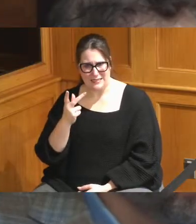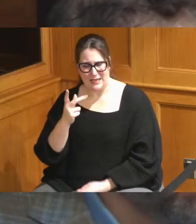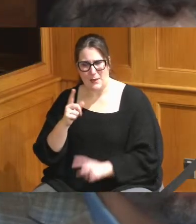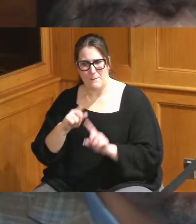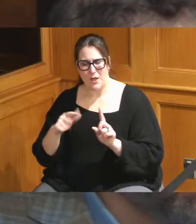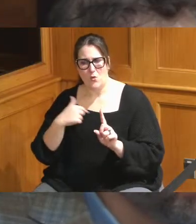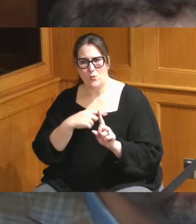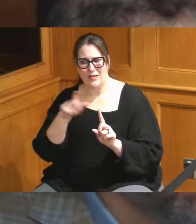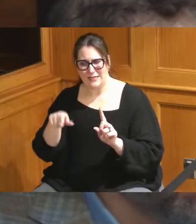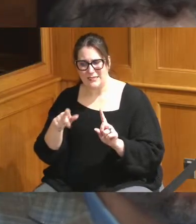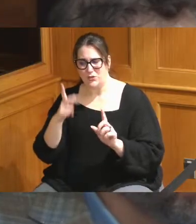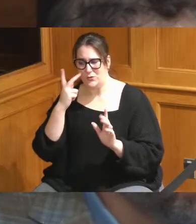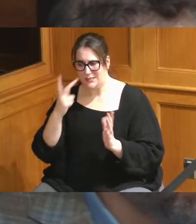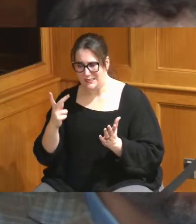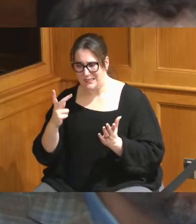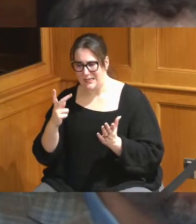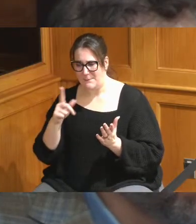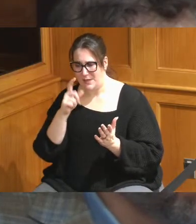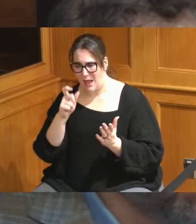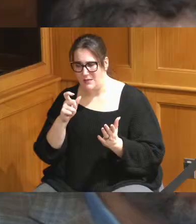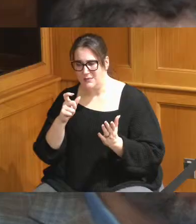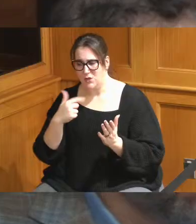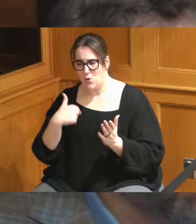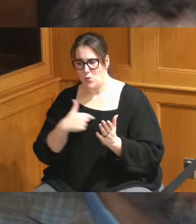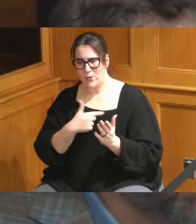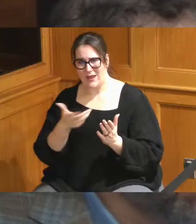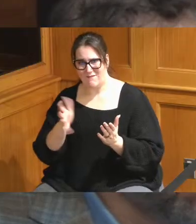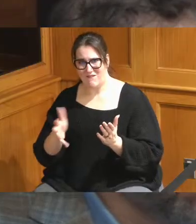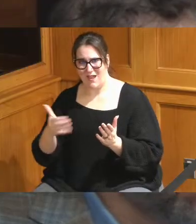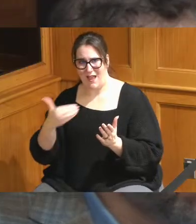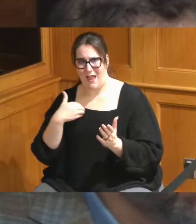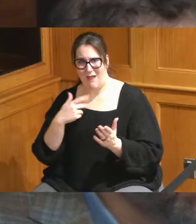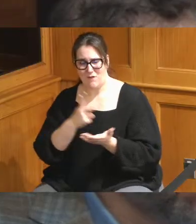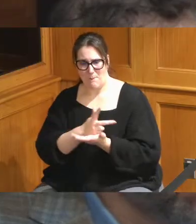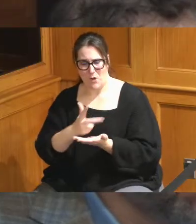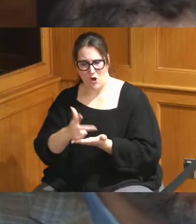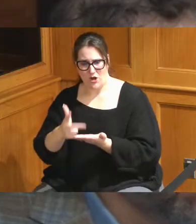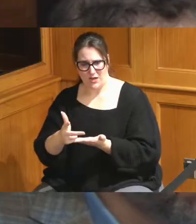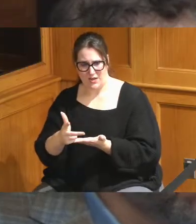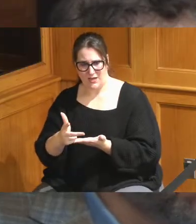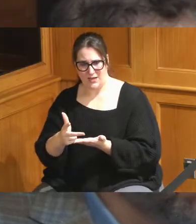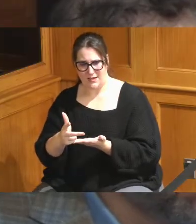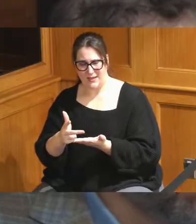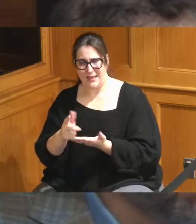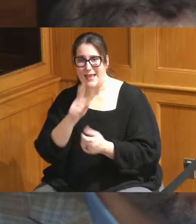that because we have a parking I didn't vote for it, but there's a parking guarantee in the Bengals